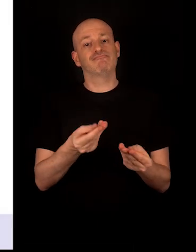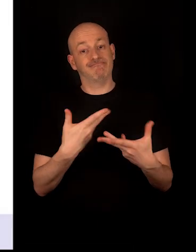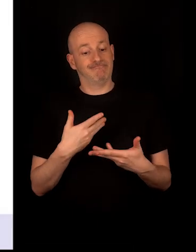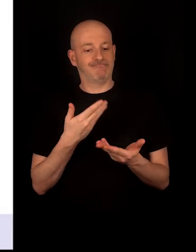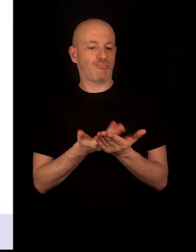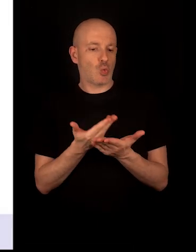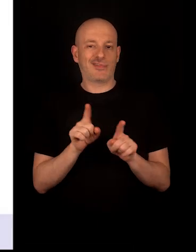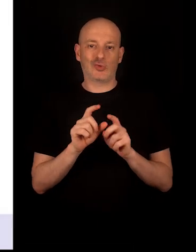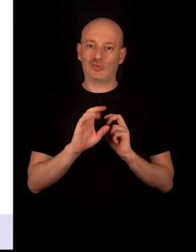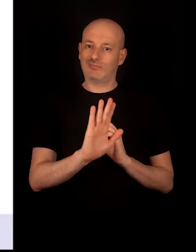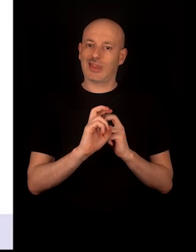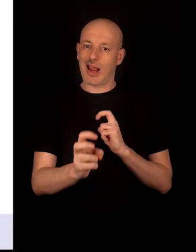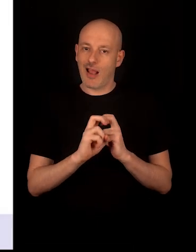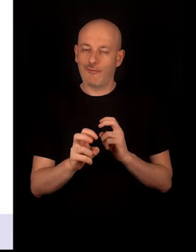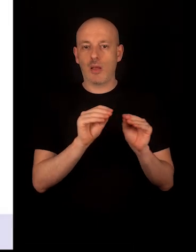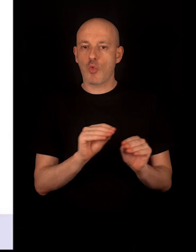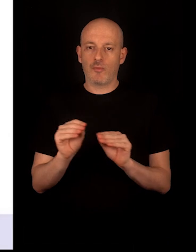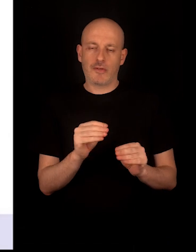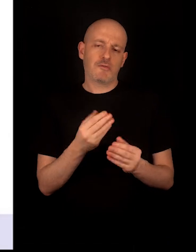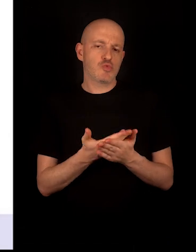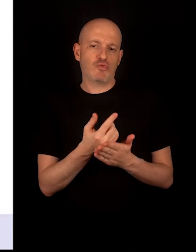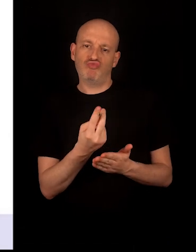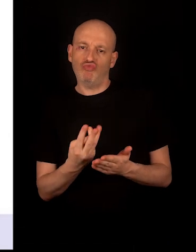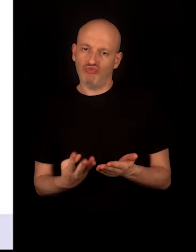and send us some proofs of your travel and mobility.